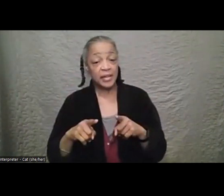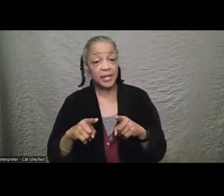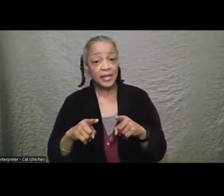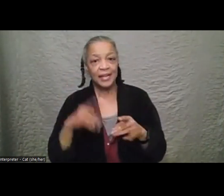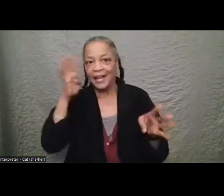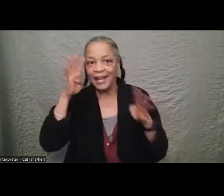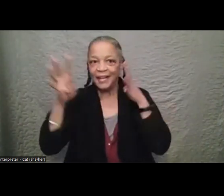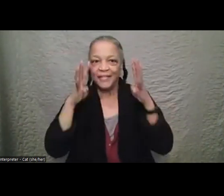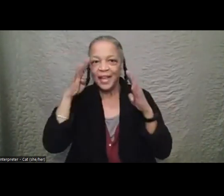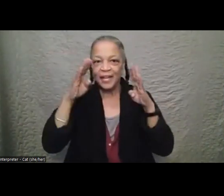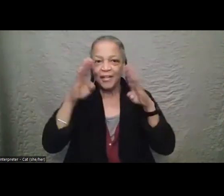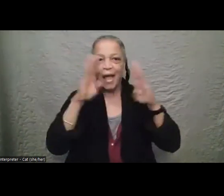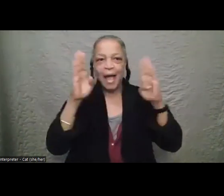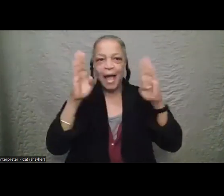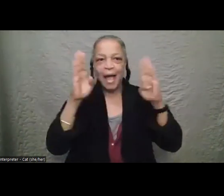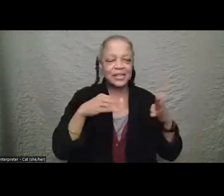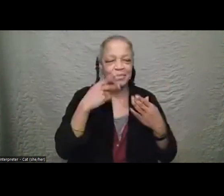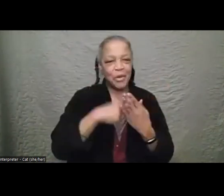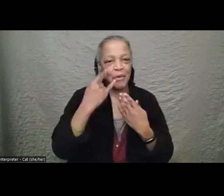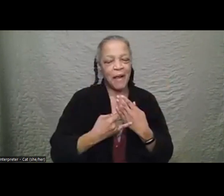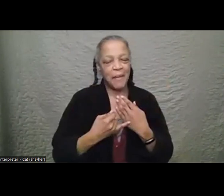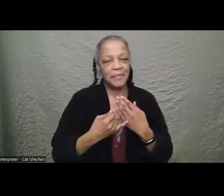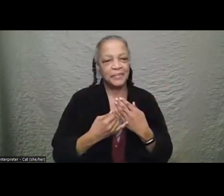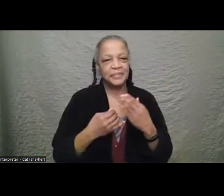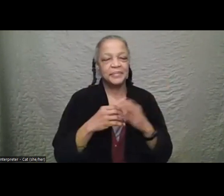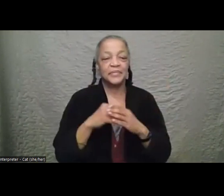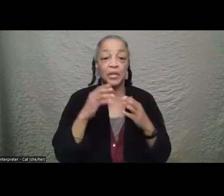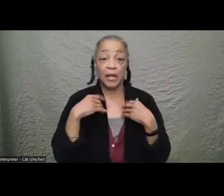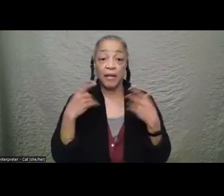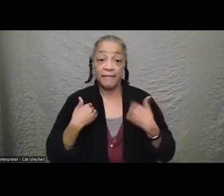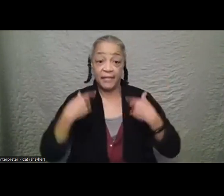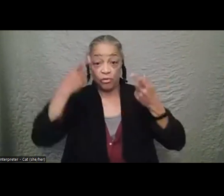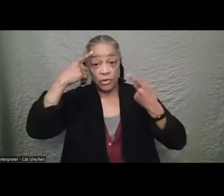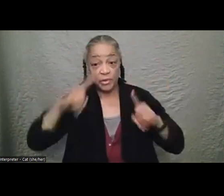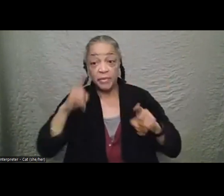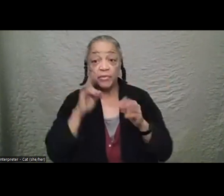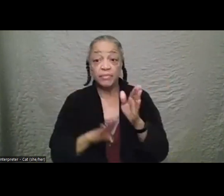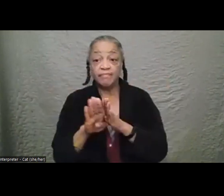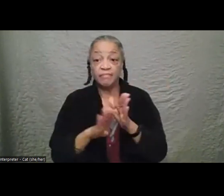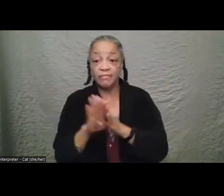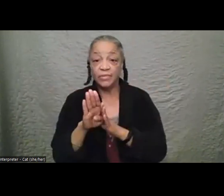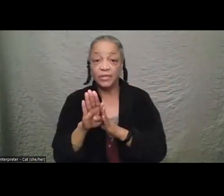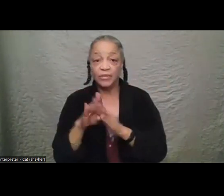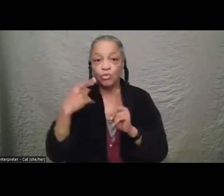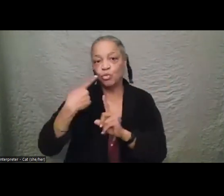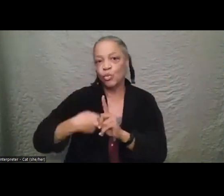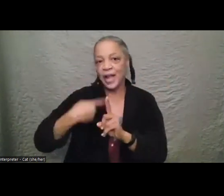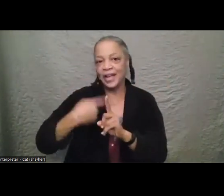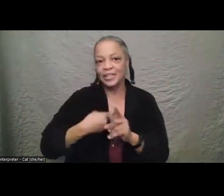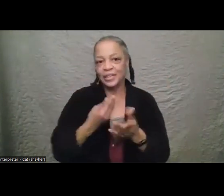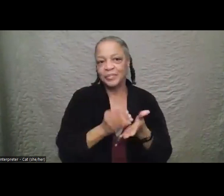program . There was an agreement for the development of a rental subsidy program through which